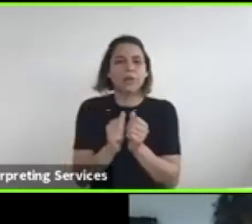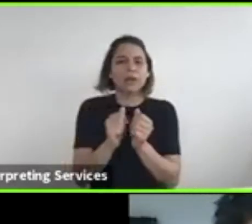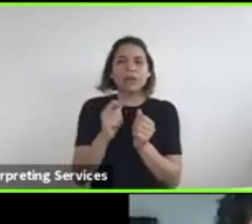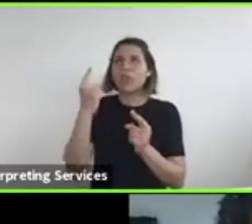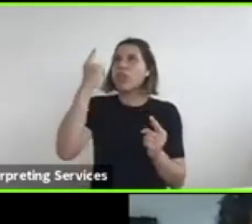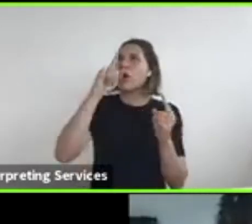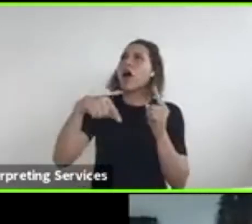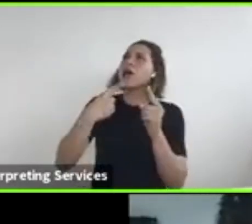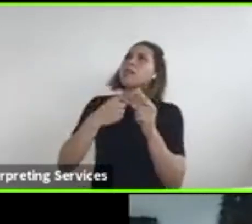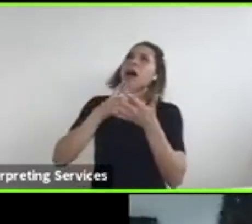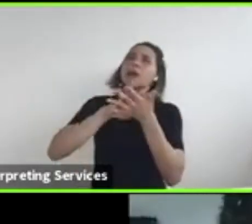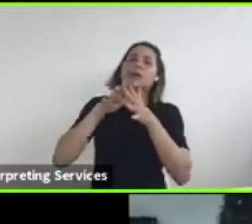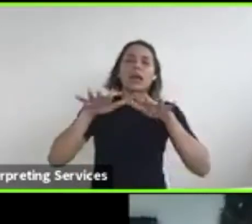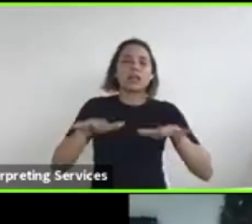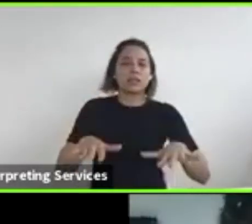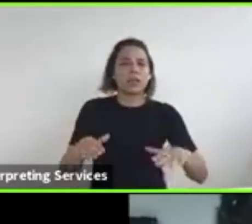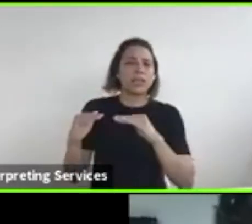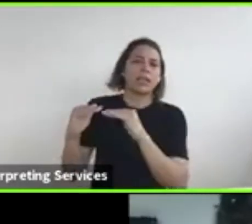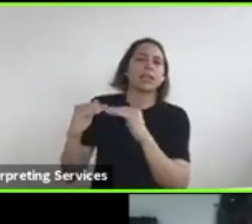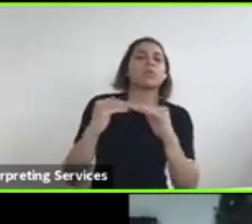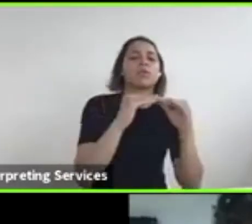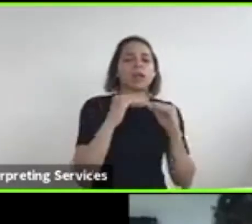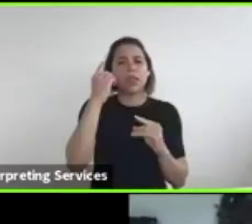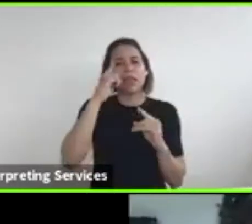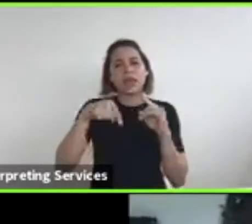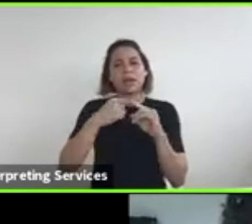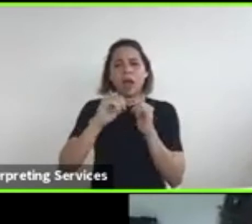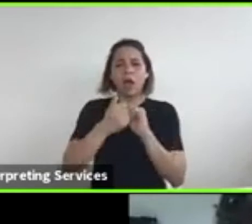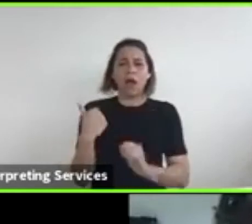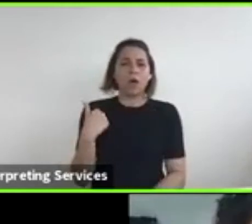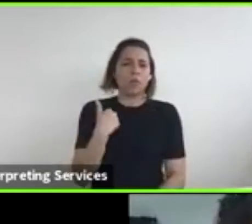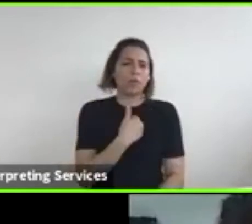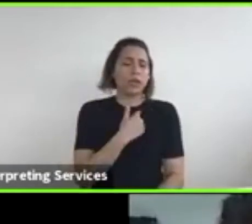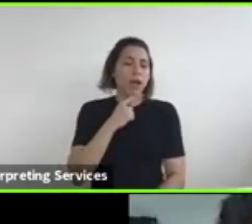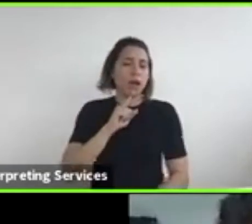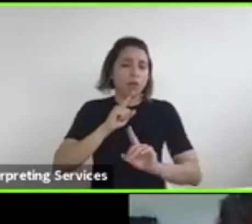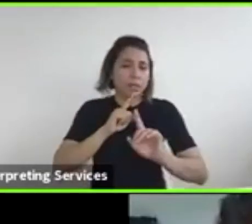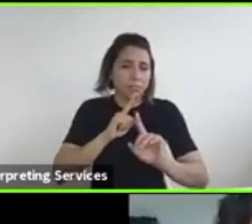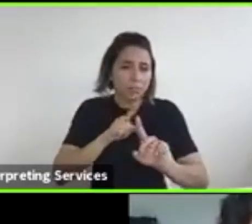OF WAYS EACH OF US ARE RESPONDING TO, AND ACTIVATING THE